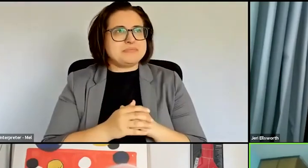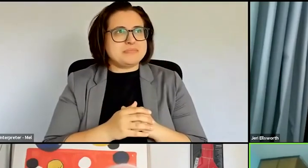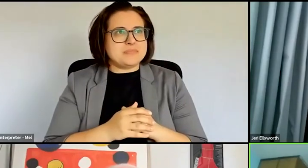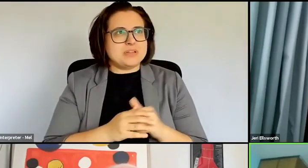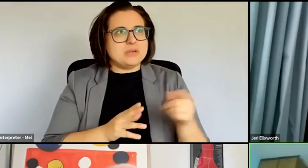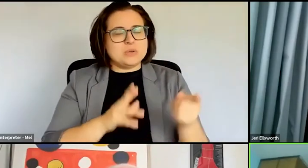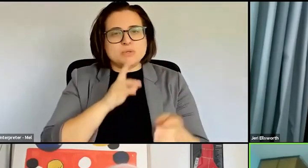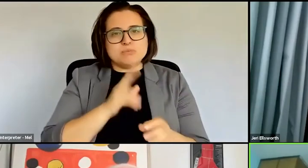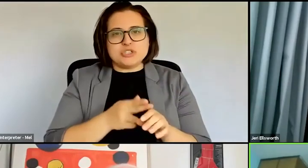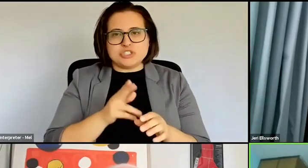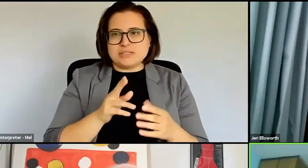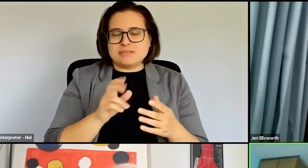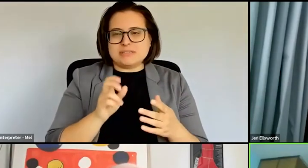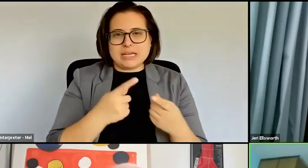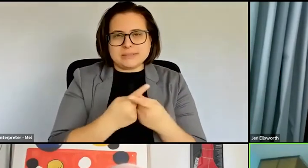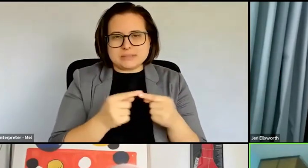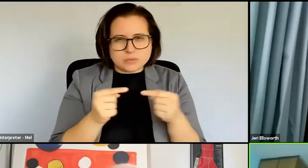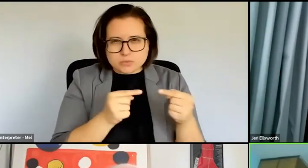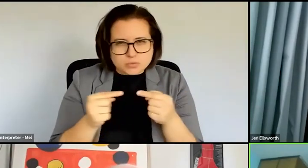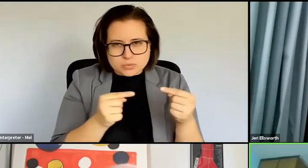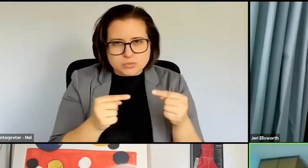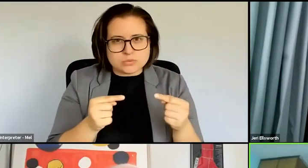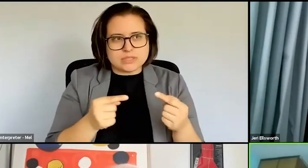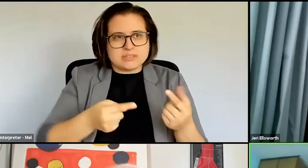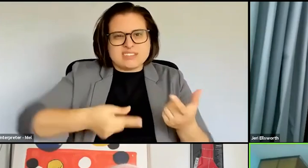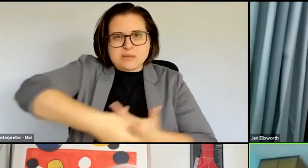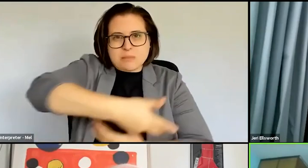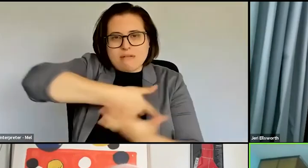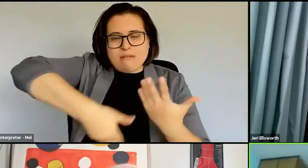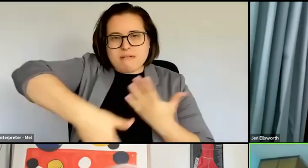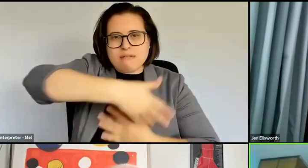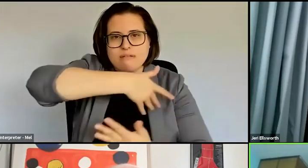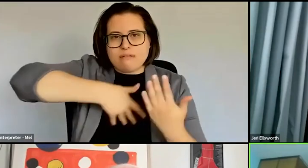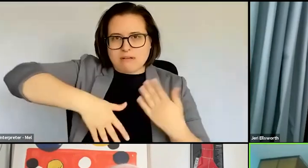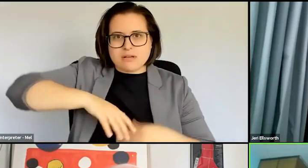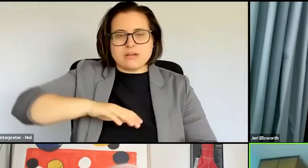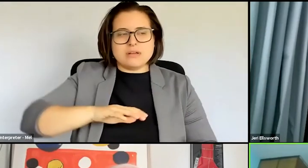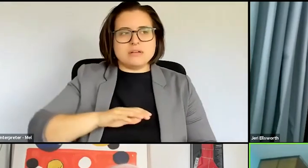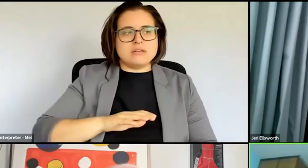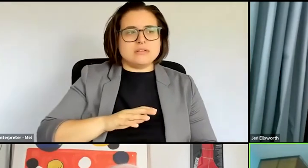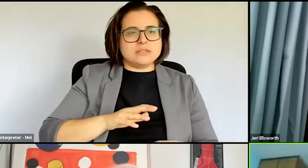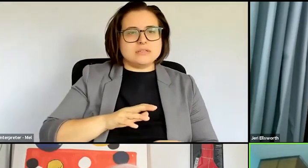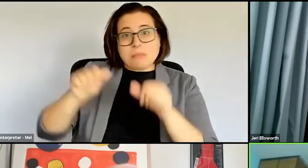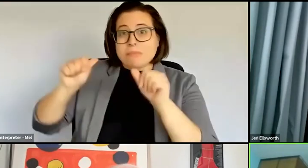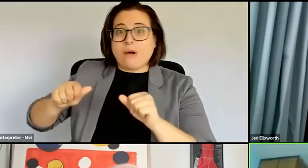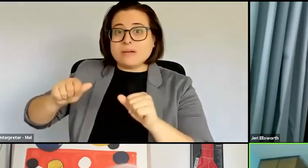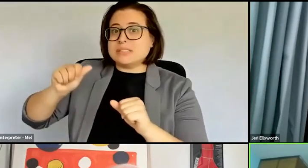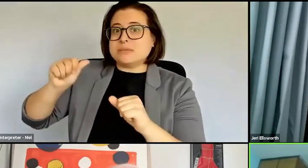is interplay. There's, I think if there's be an interplay between the possible and the